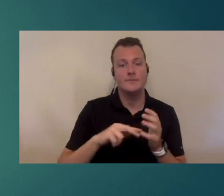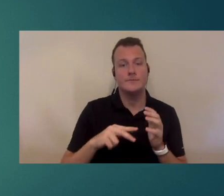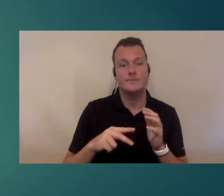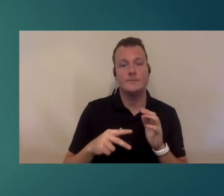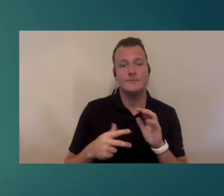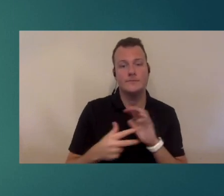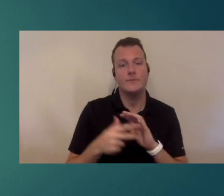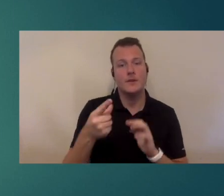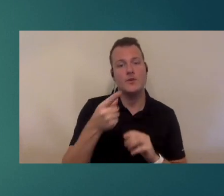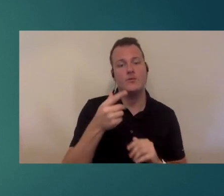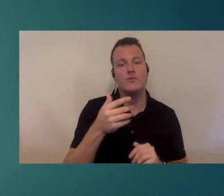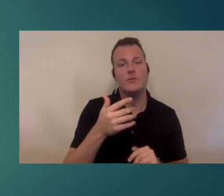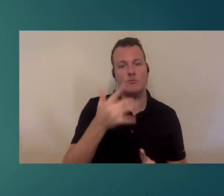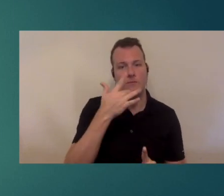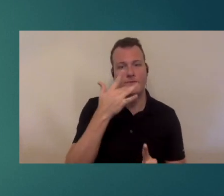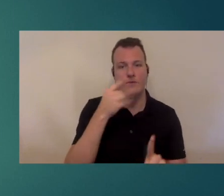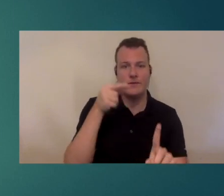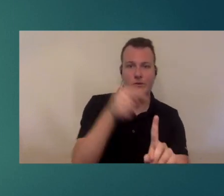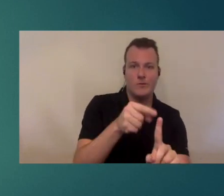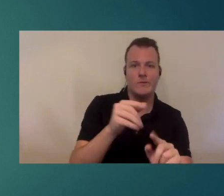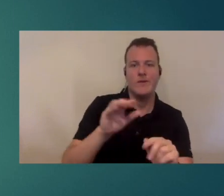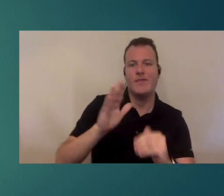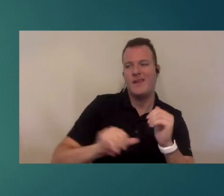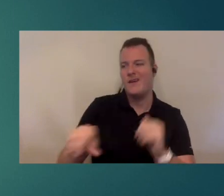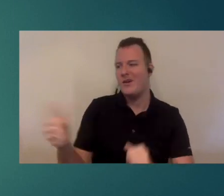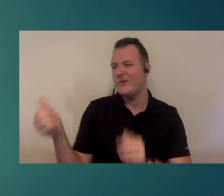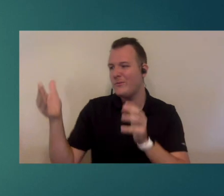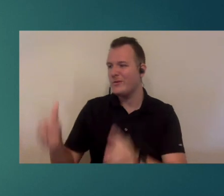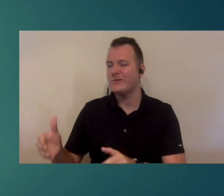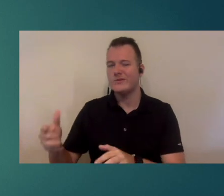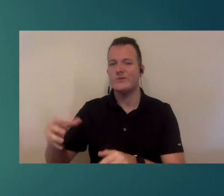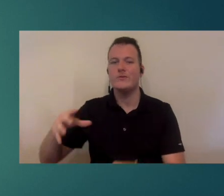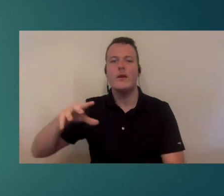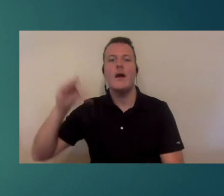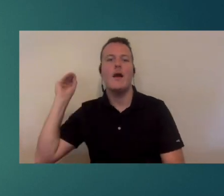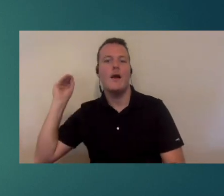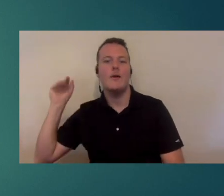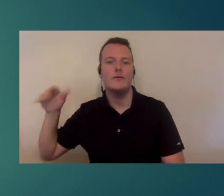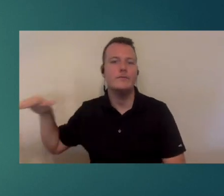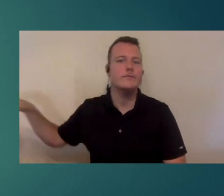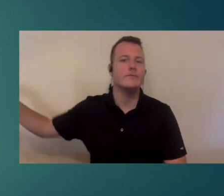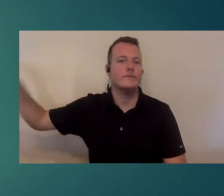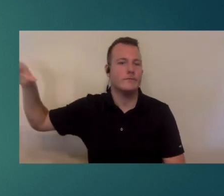that's not local. So if you have ties to the community, then that's going to give